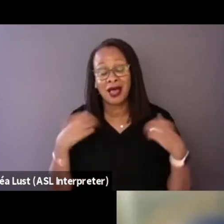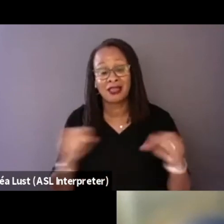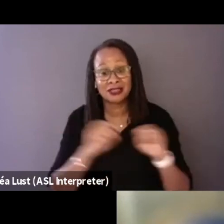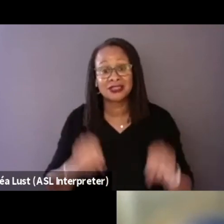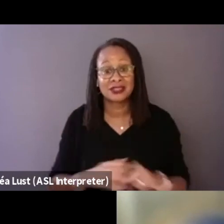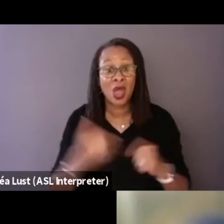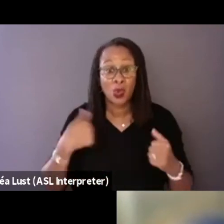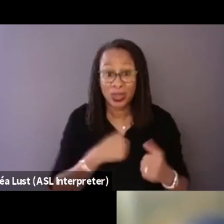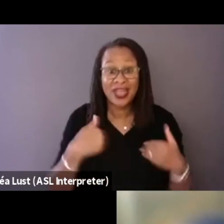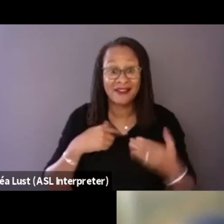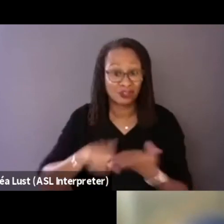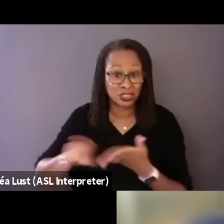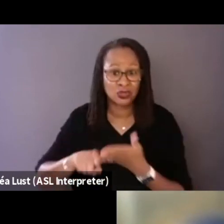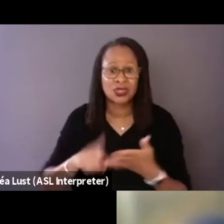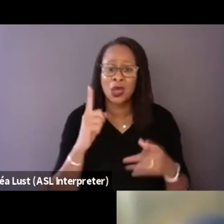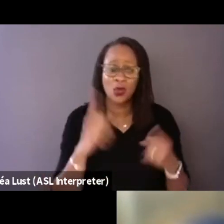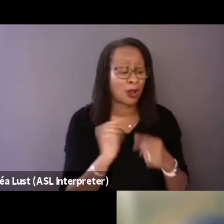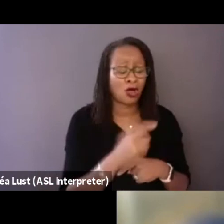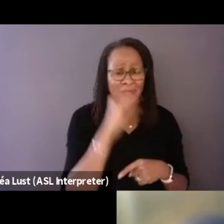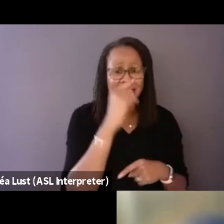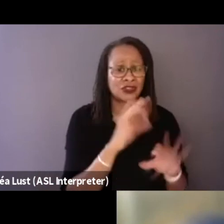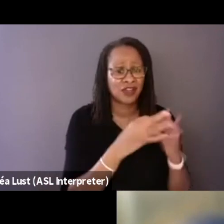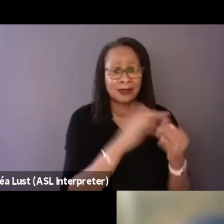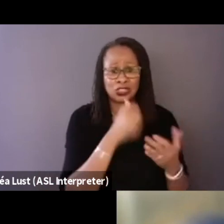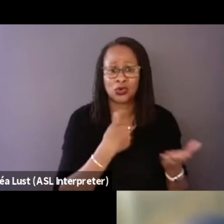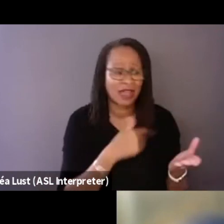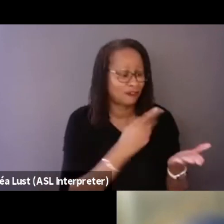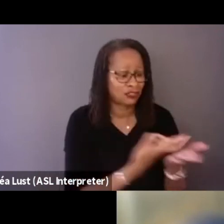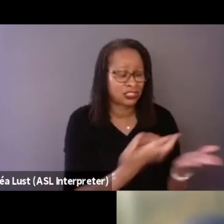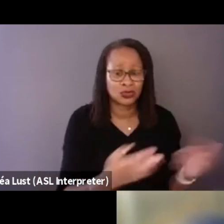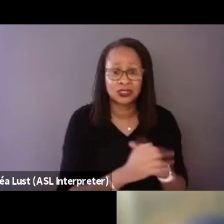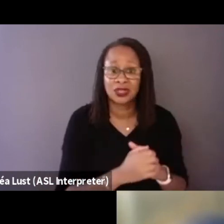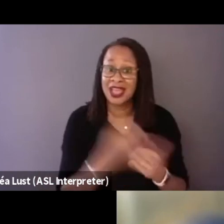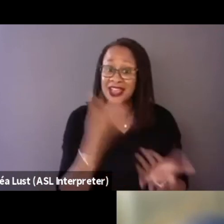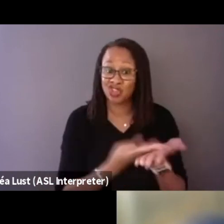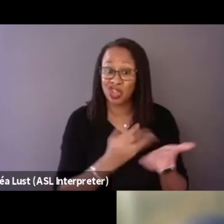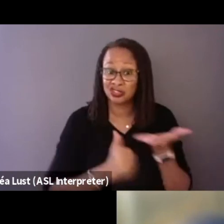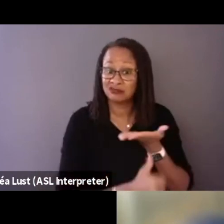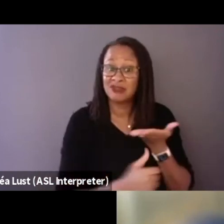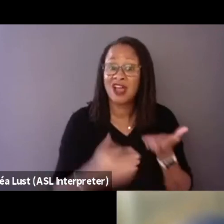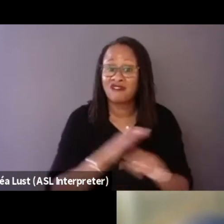whose families don't have resources? Our jails are filled with people with undiagnosed and untreated mental health issues.